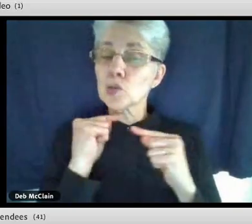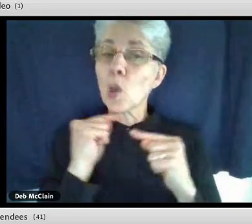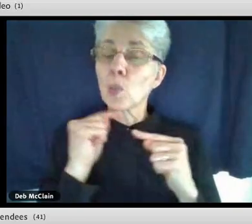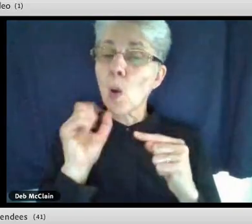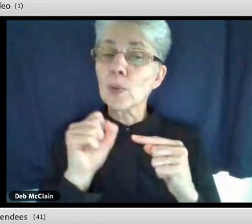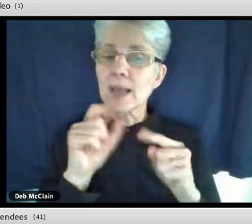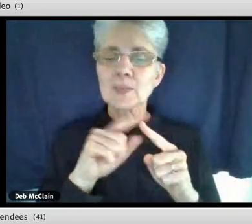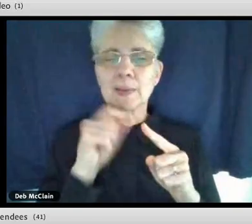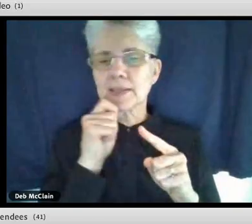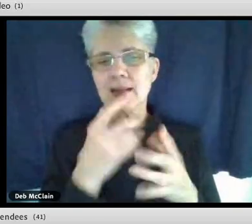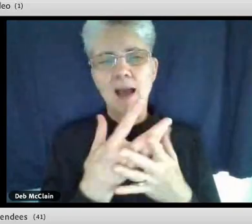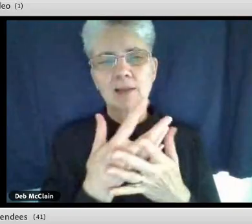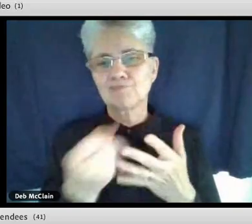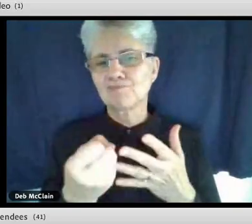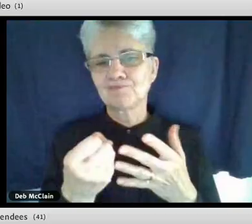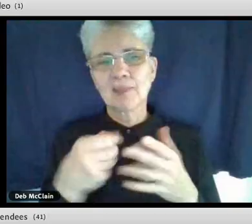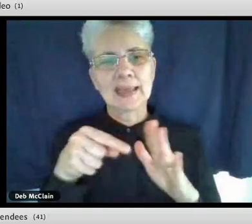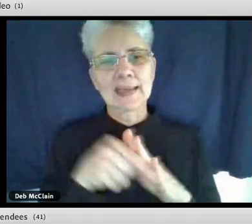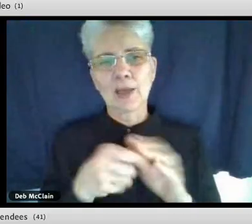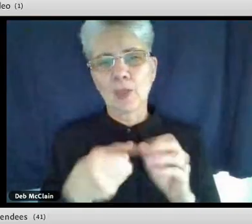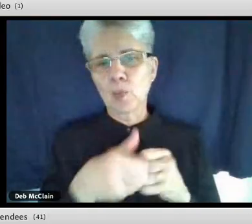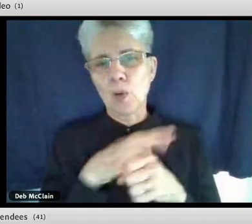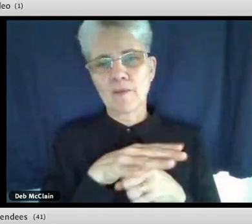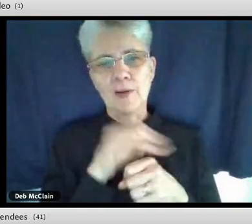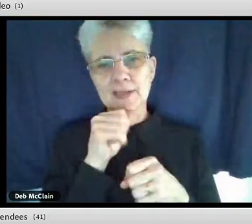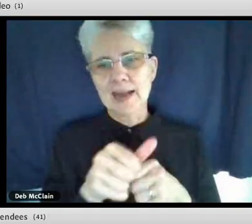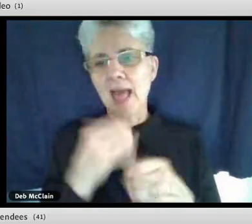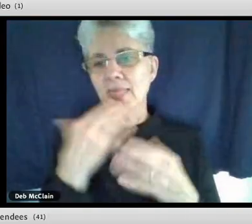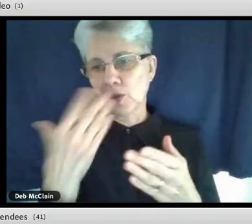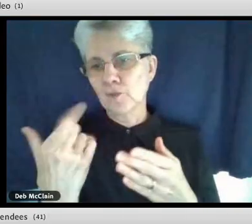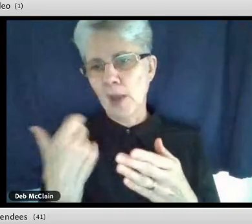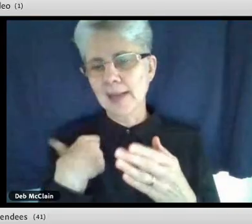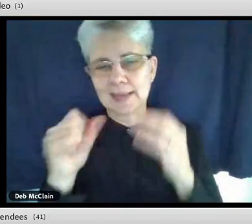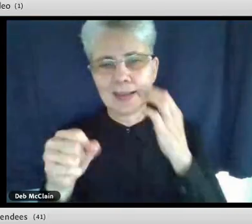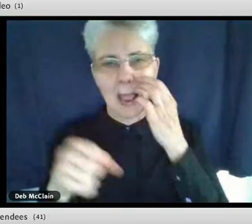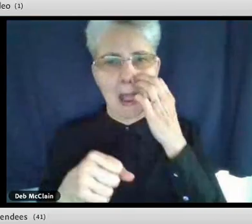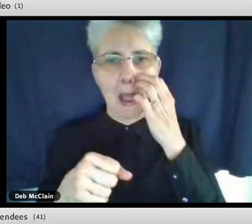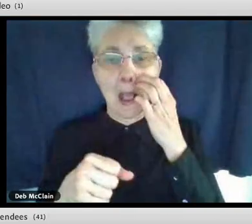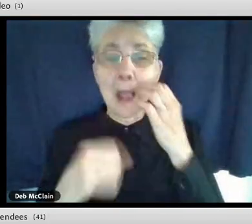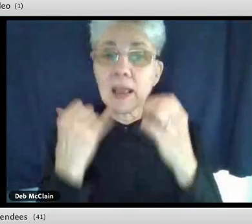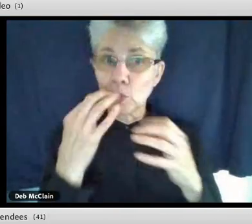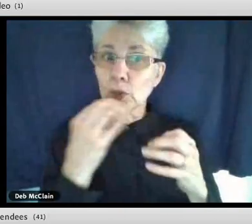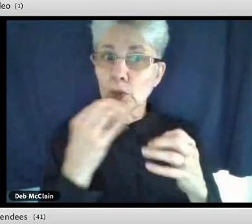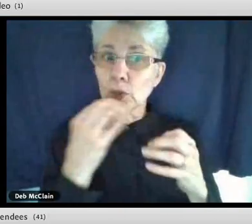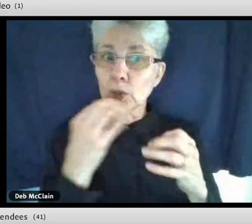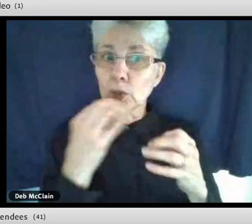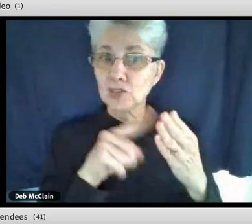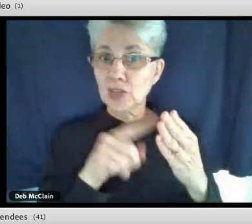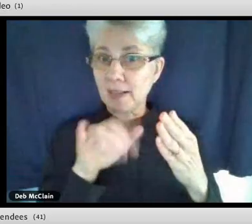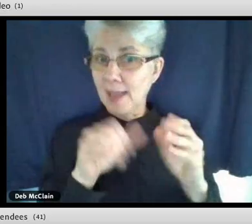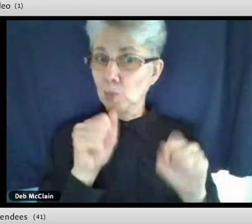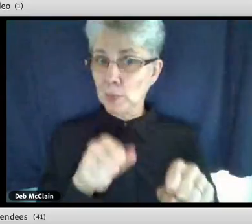It does help if you have a sore throat, absolutely, but it does not do anything. It does not kill the coronavirus. Thank you for asking,